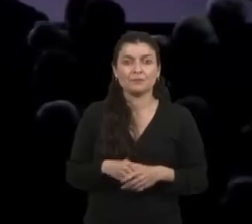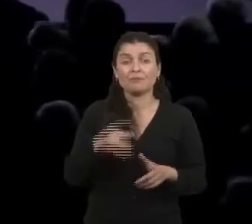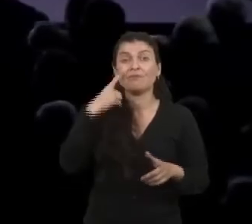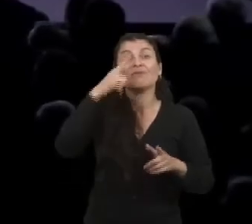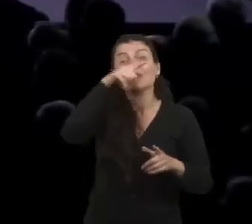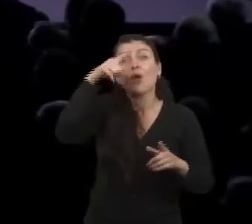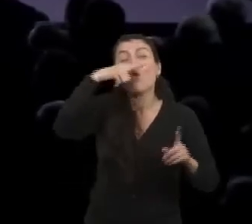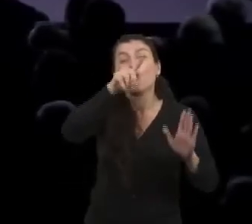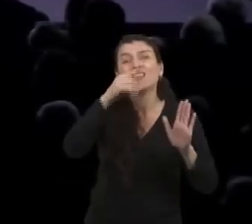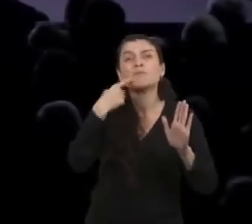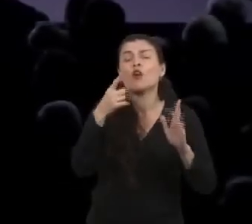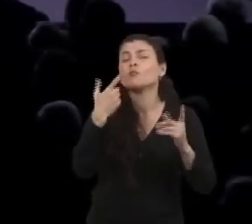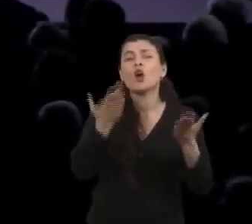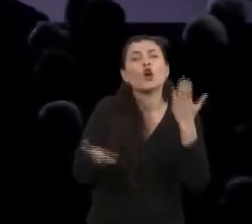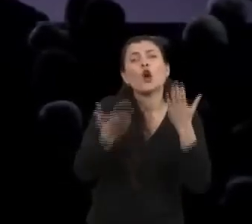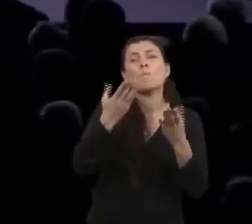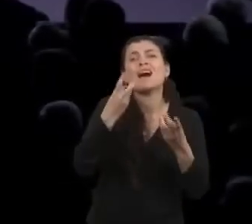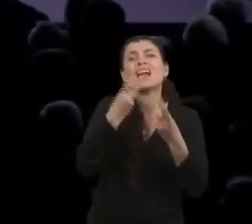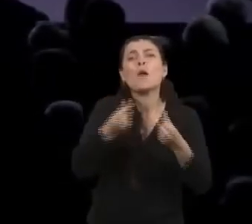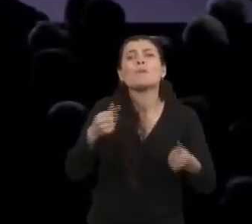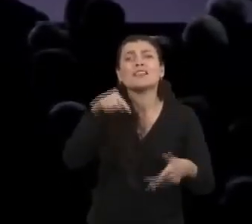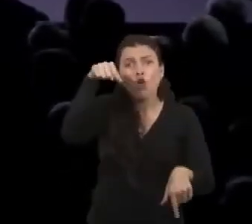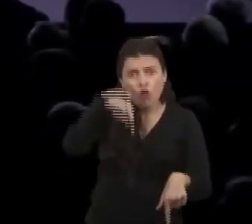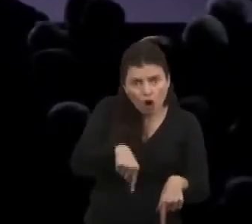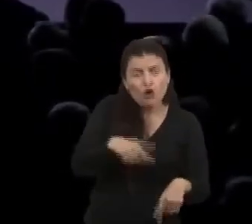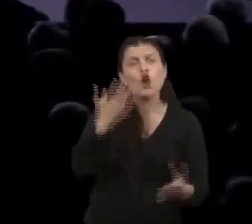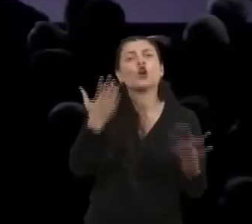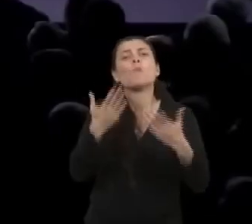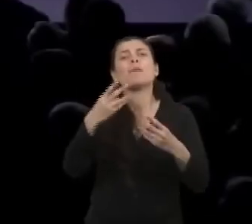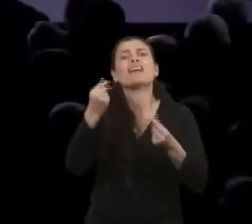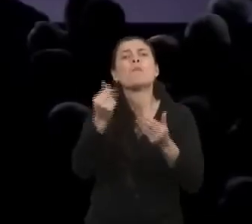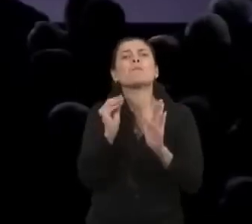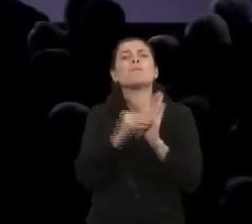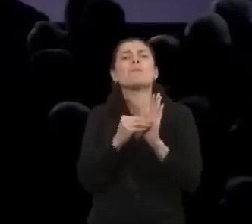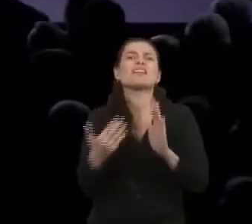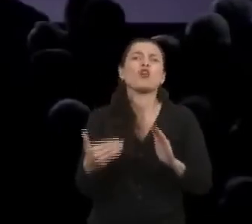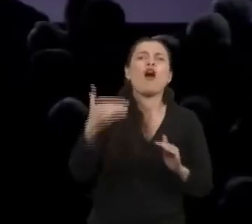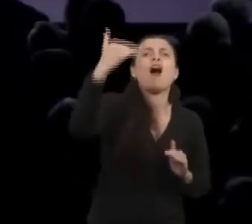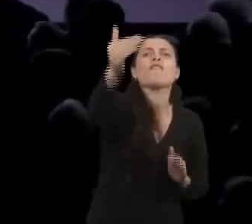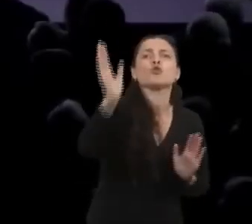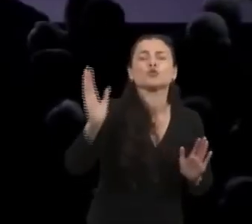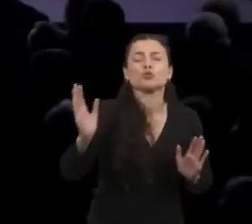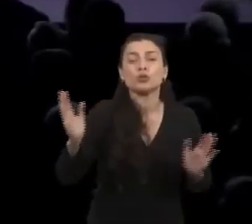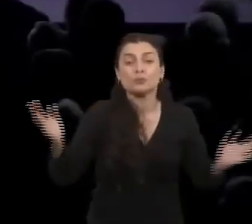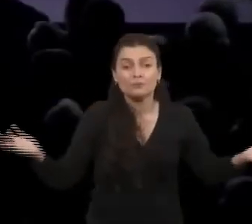with respect to future goods. So, why do I tell all this?